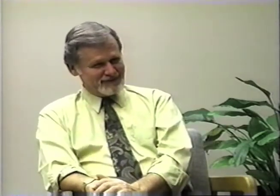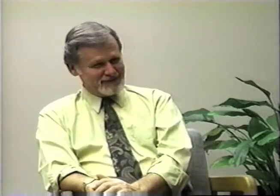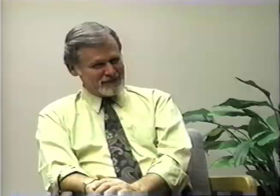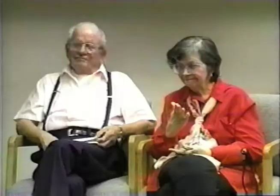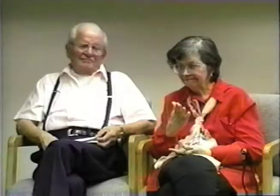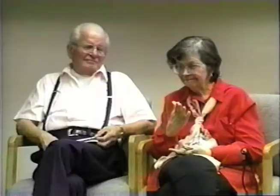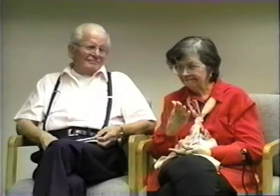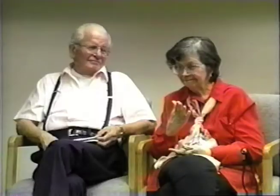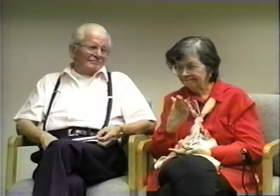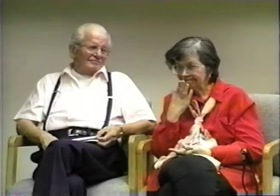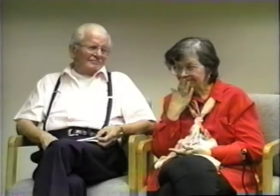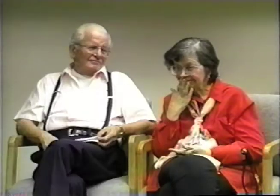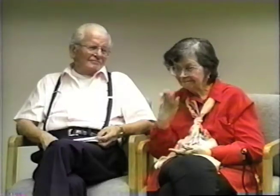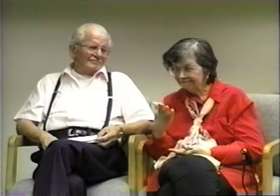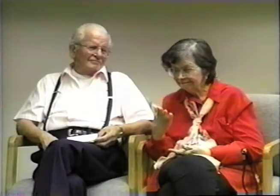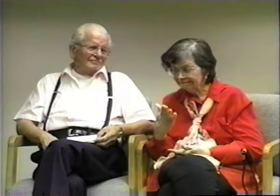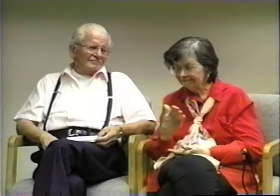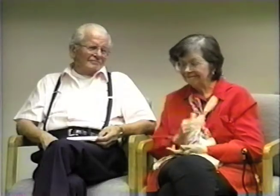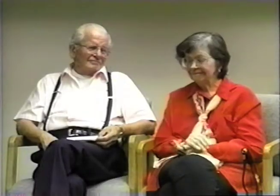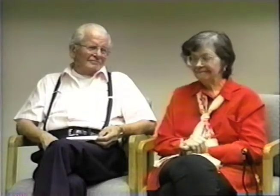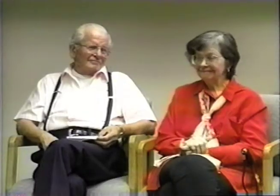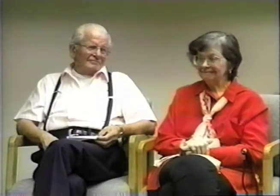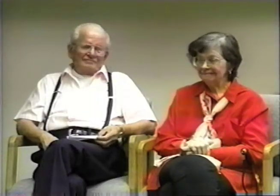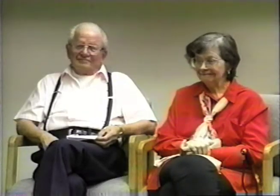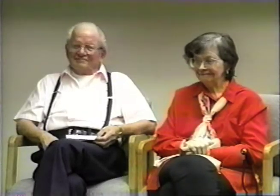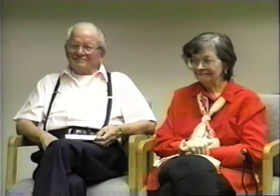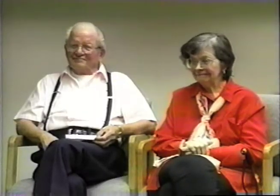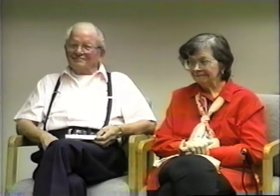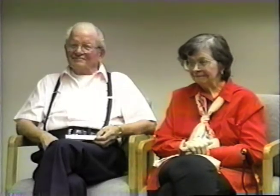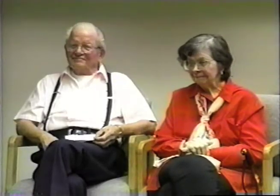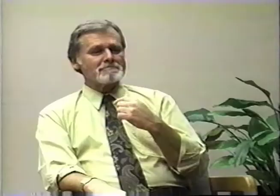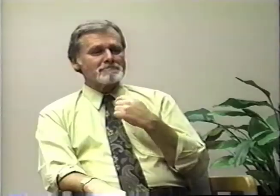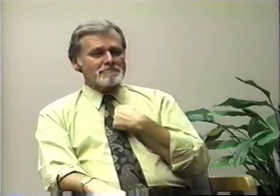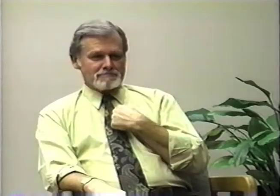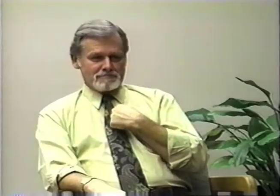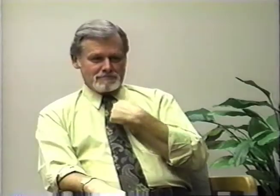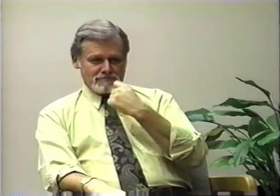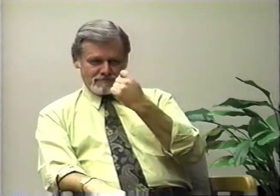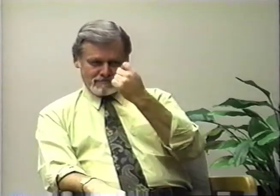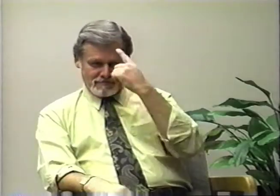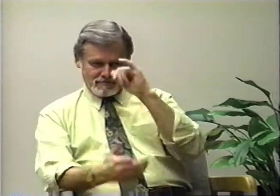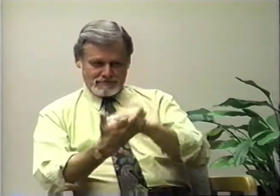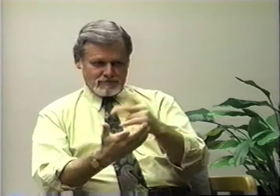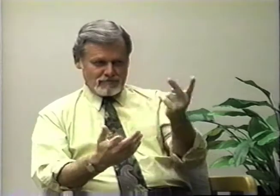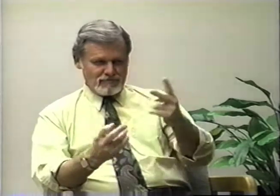Thank you.